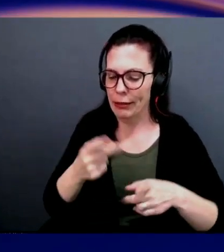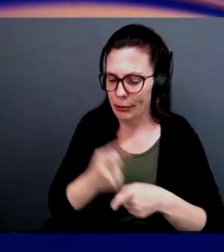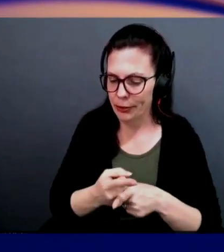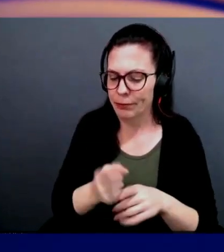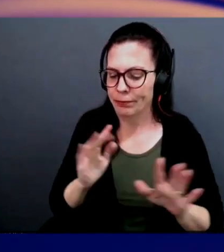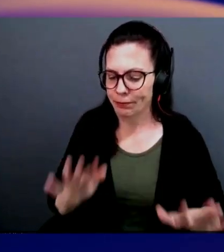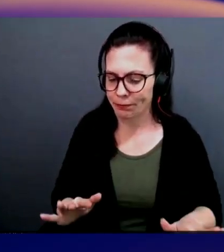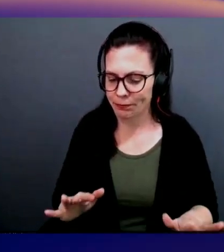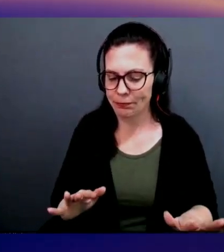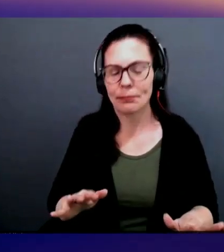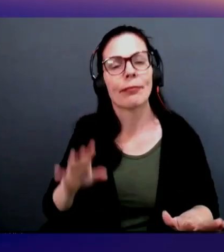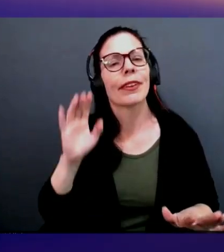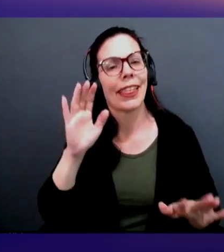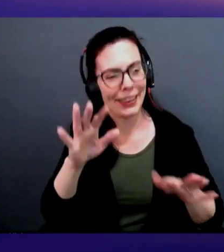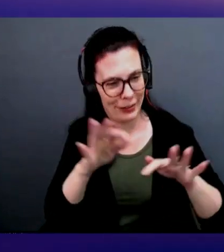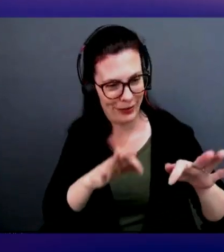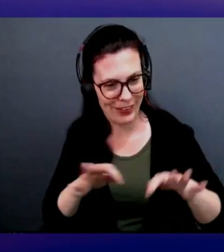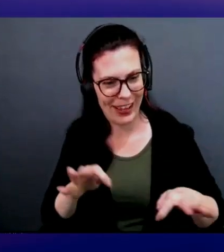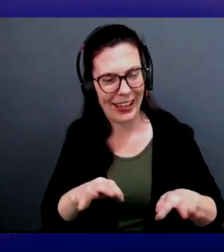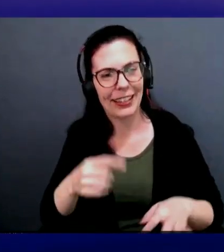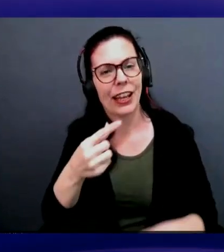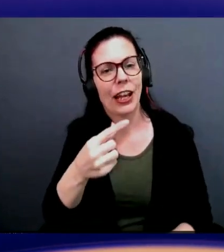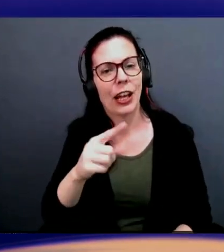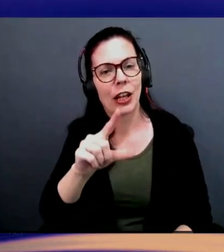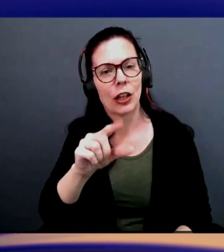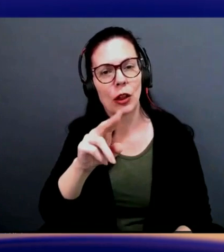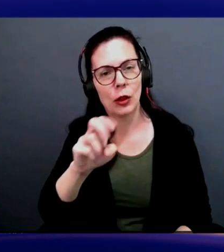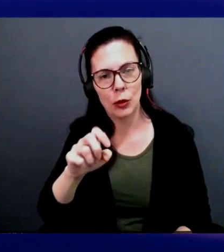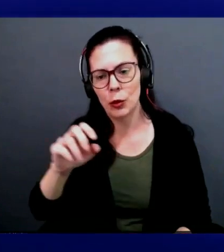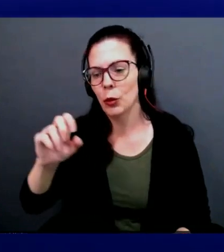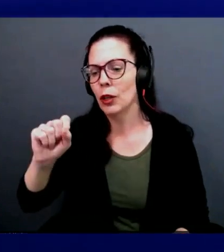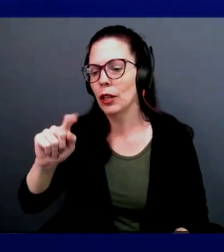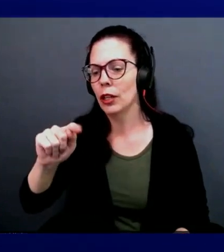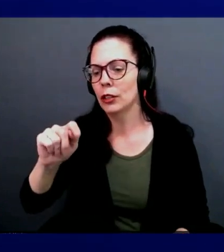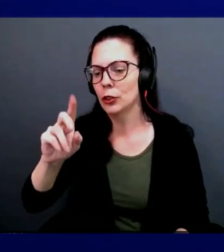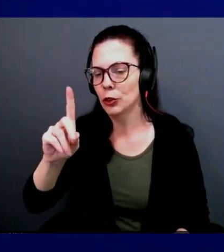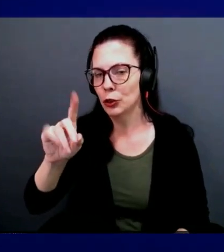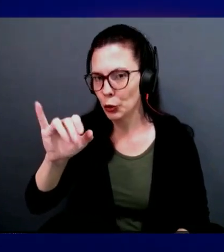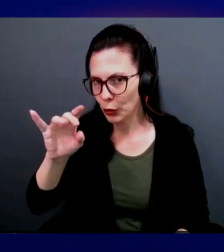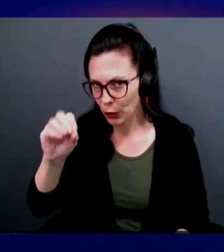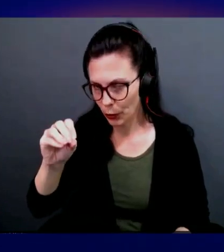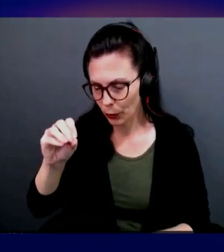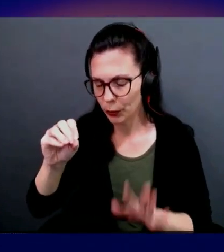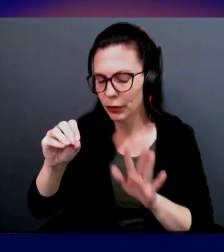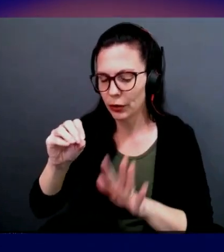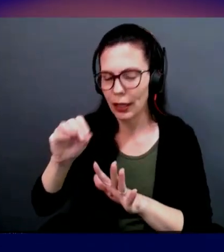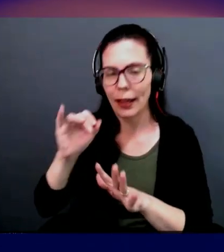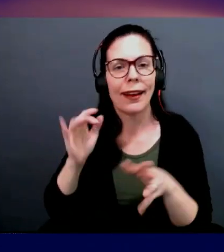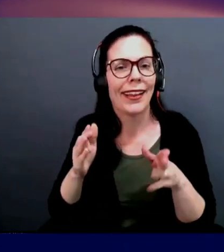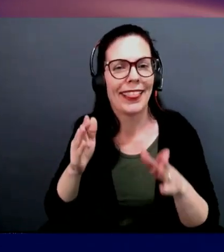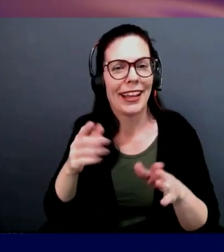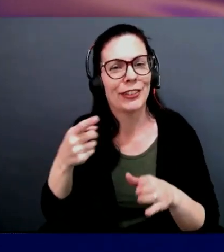They can define the on Glue Studio, and that allows you to actually configure it